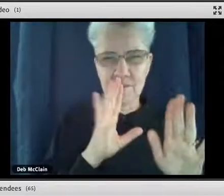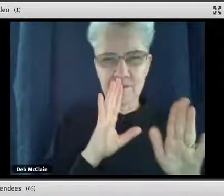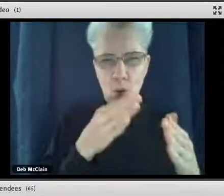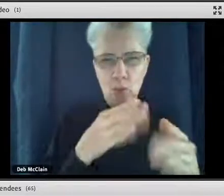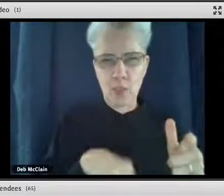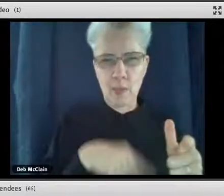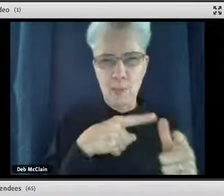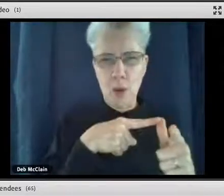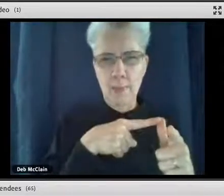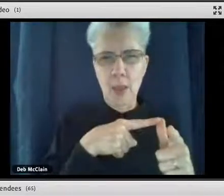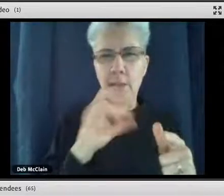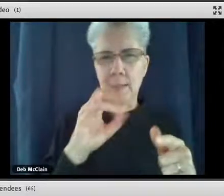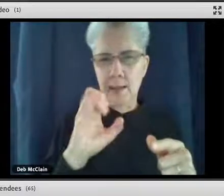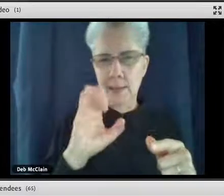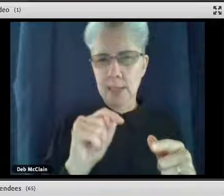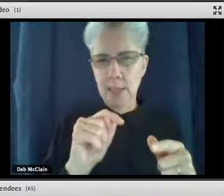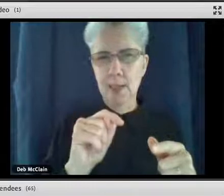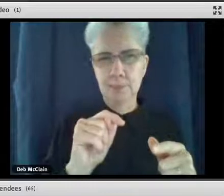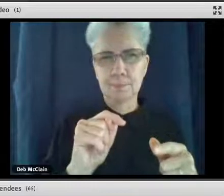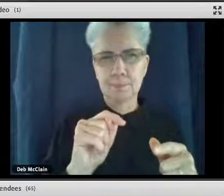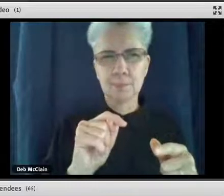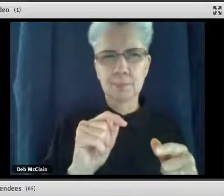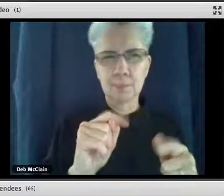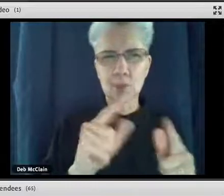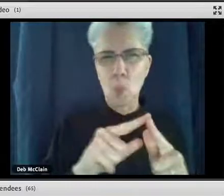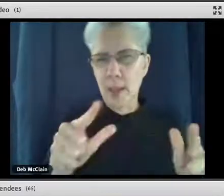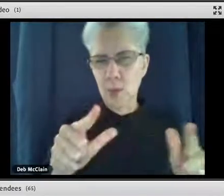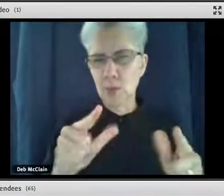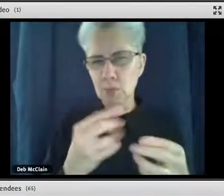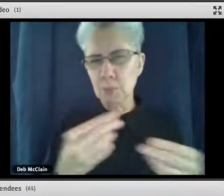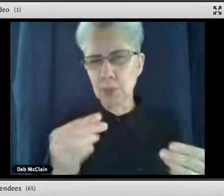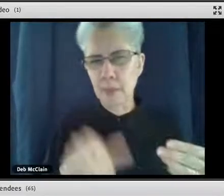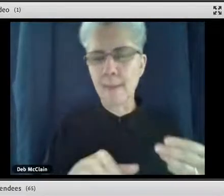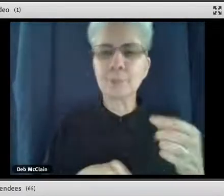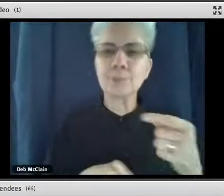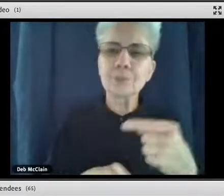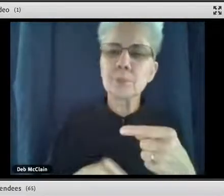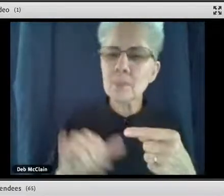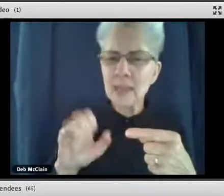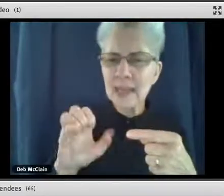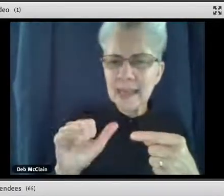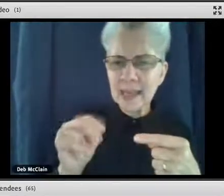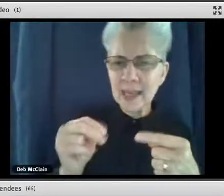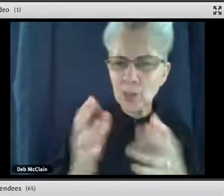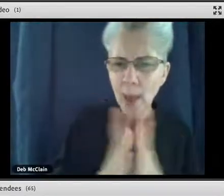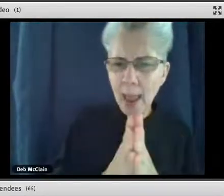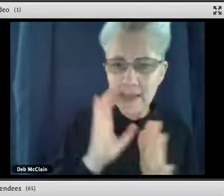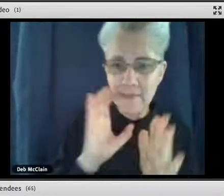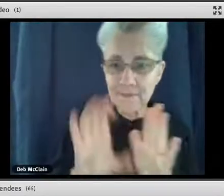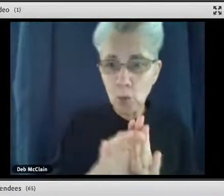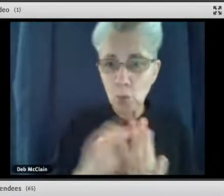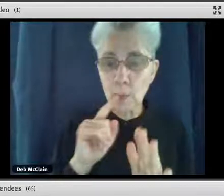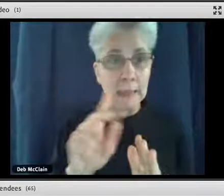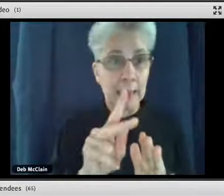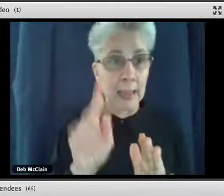we would just kind of focus on the primary content. So, Ian, you're asking whether or not a photograph